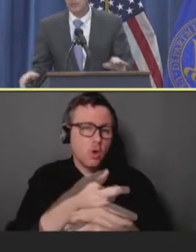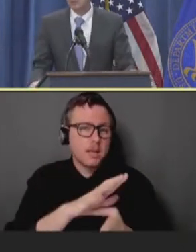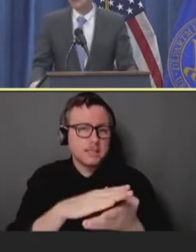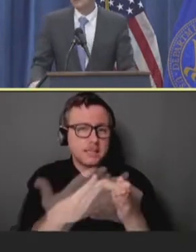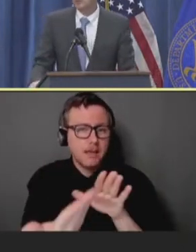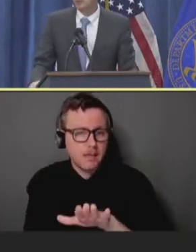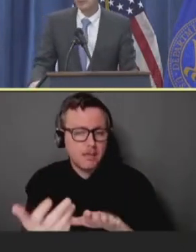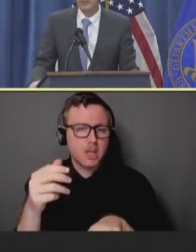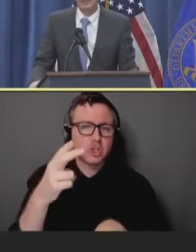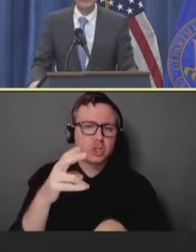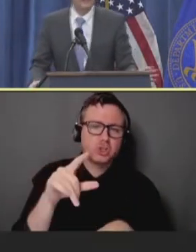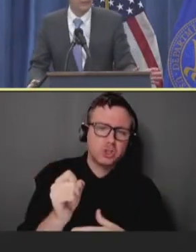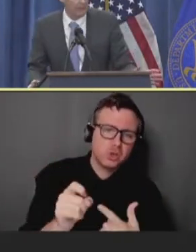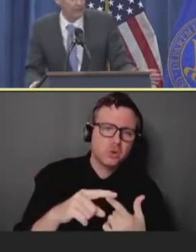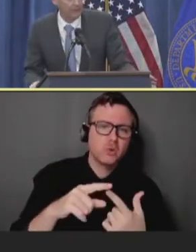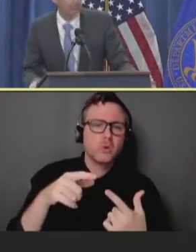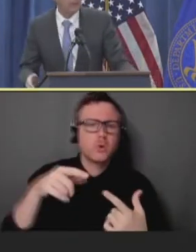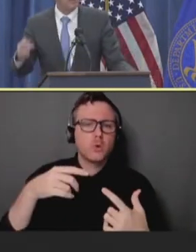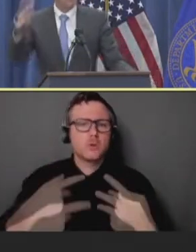Pneumococcal pneumonia is deadly, get the vaccine.